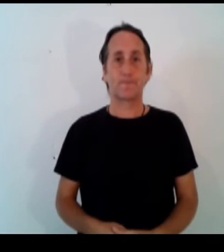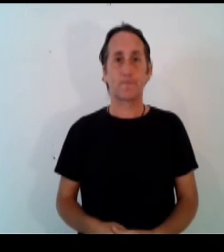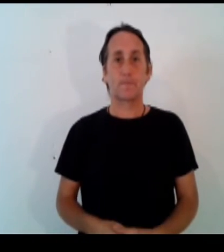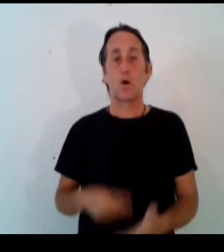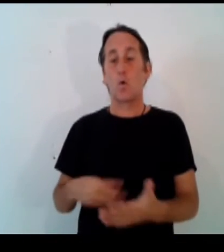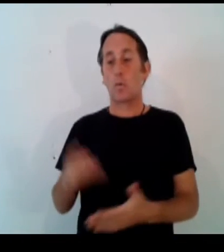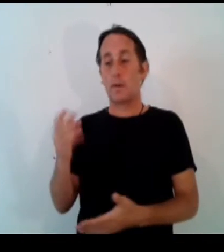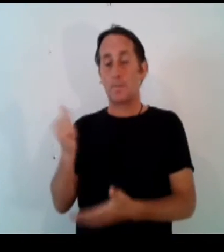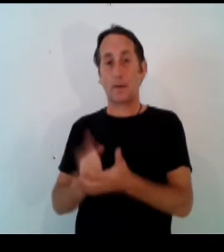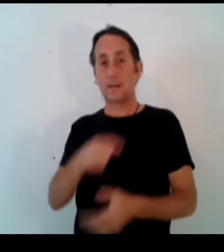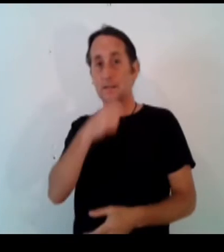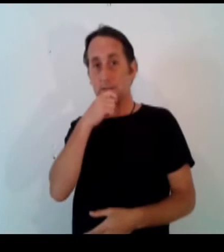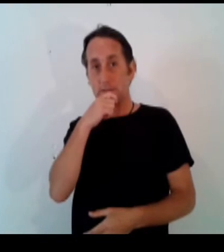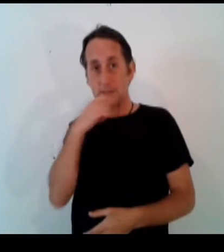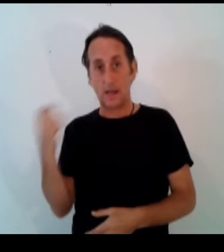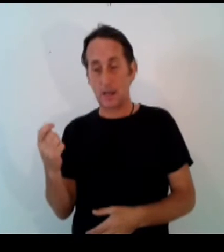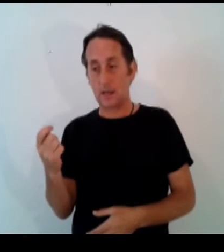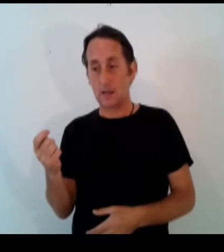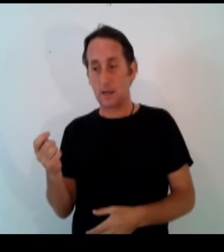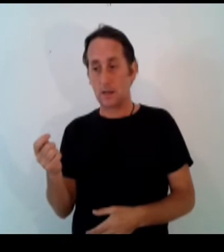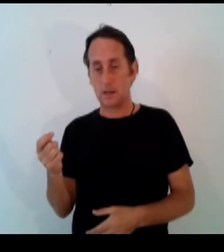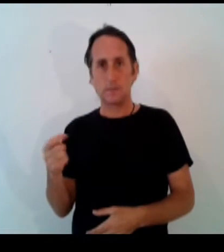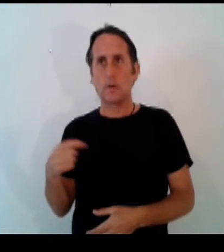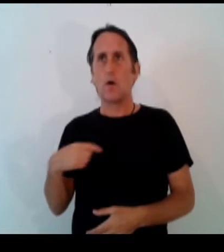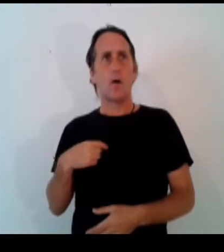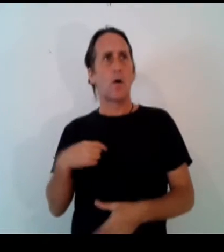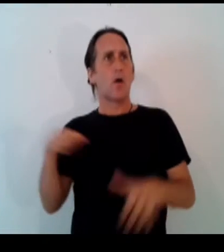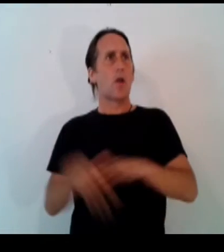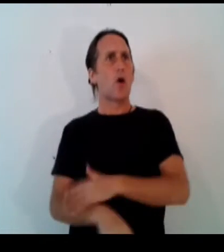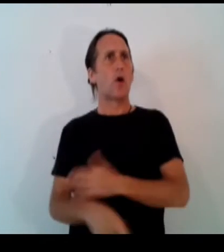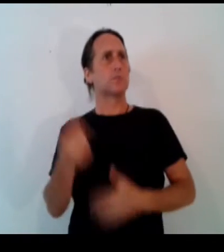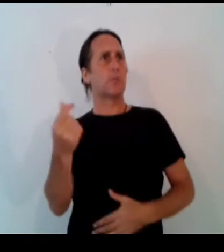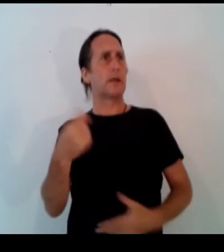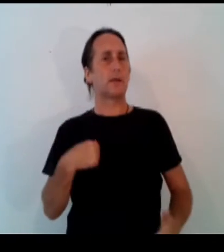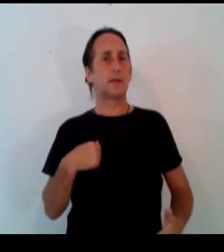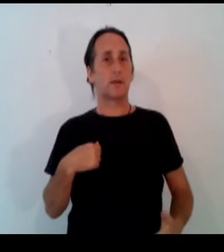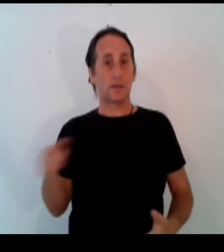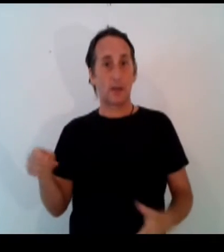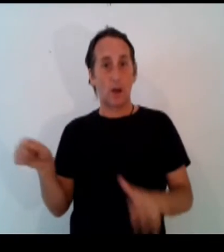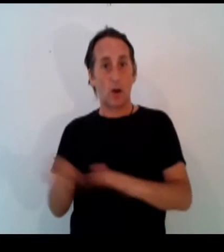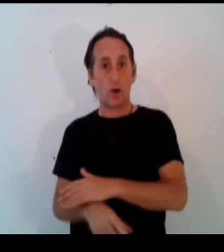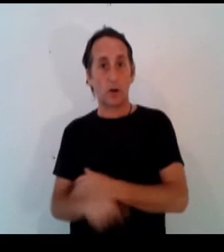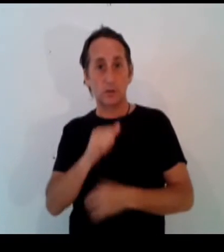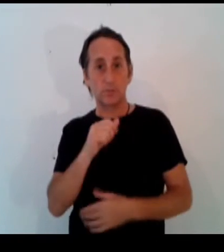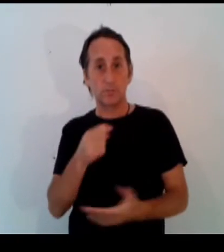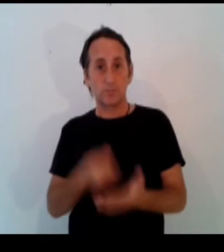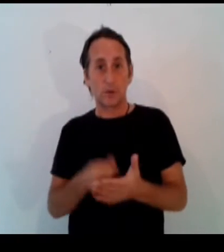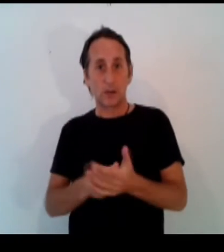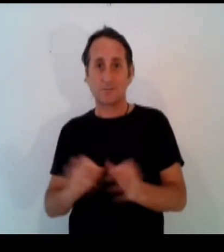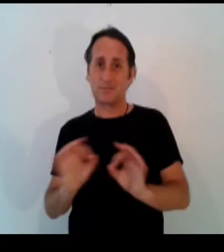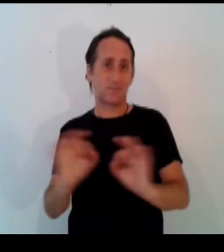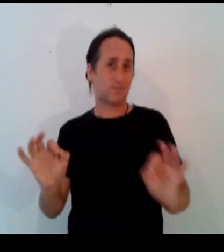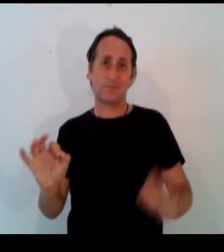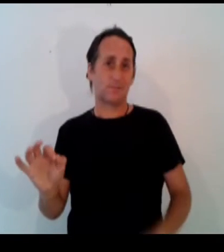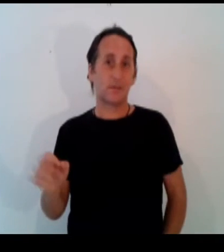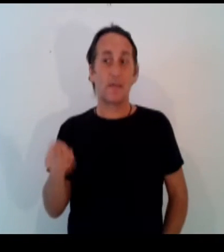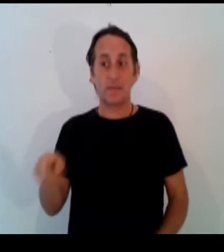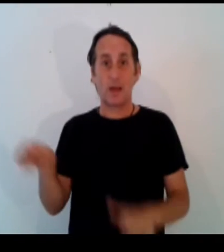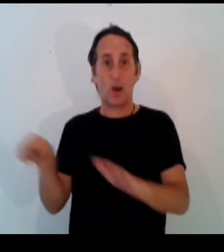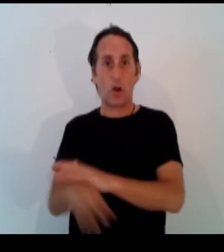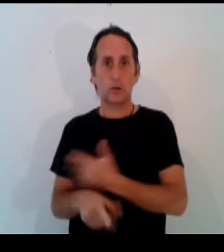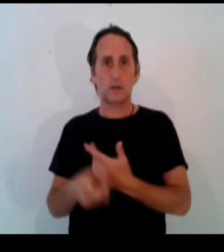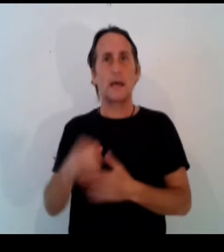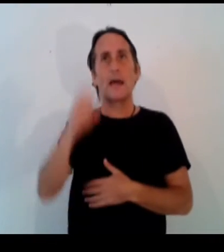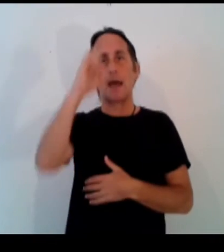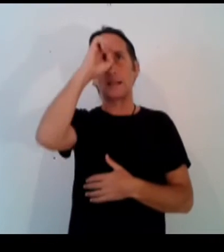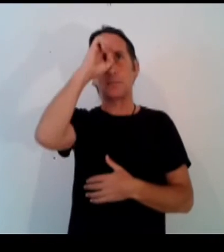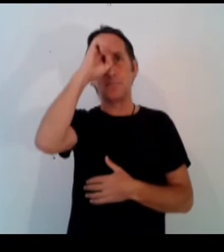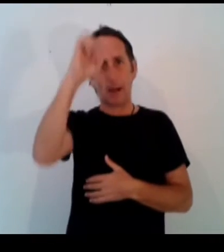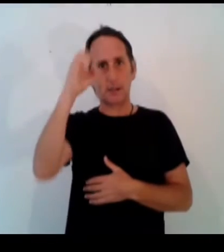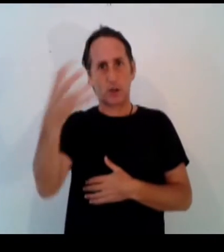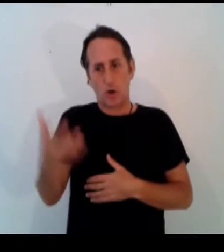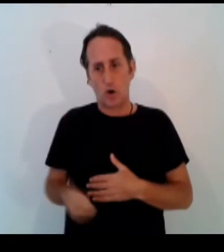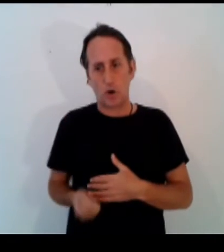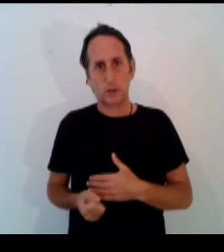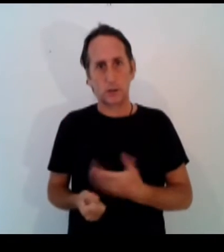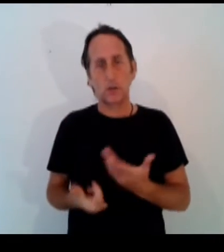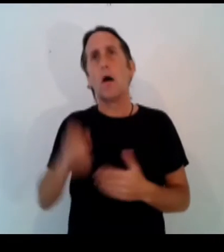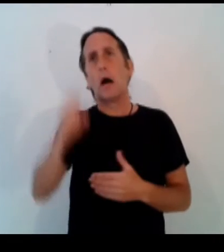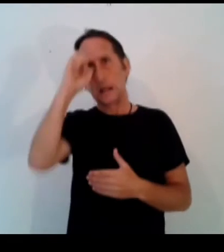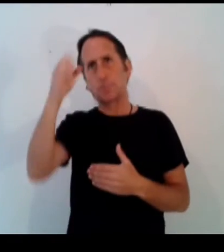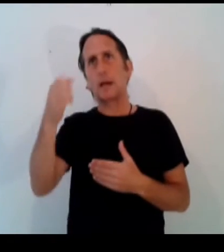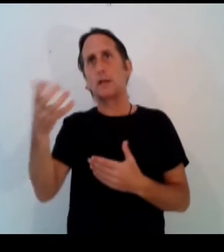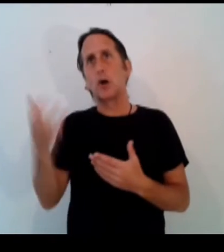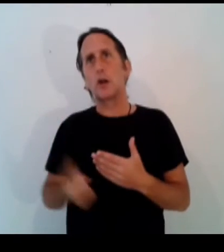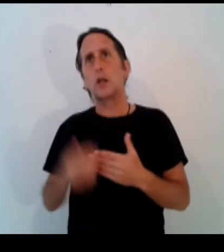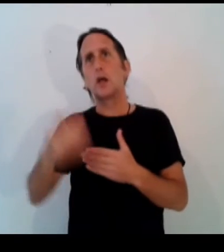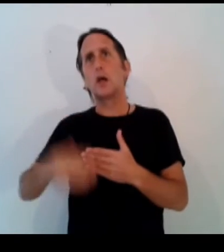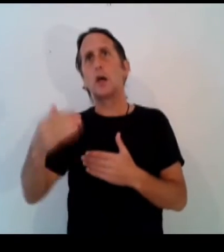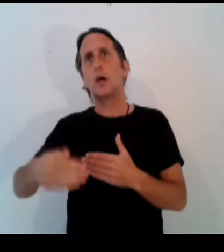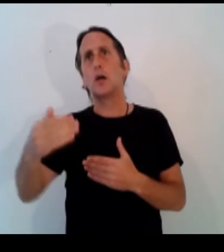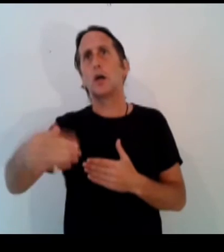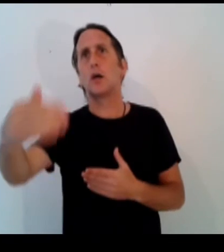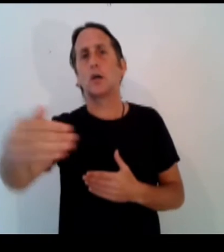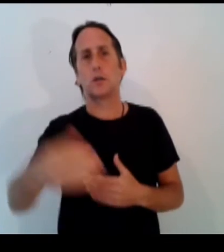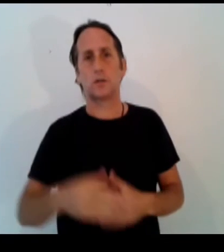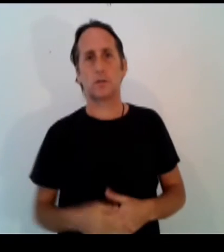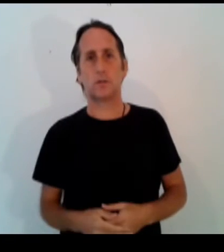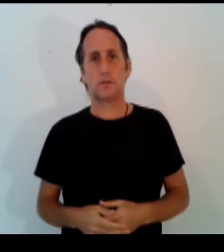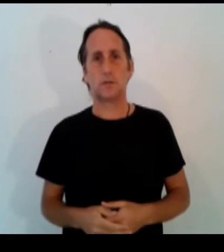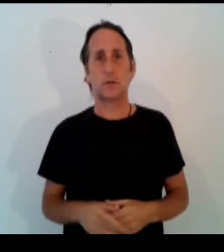and when the banks say they have lost money they haven't lost money, all they have lost is projected earnings